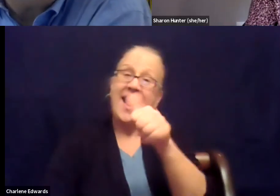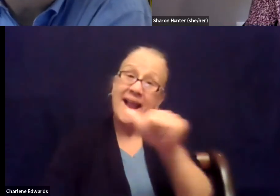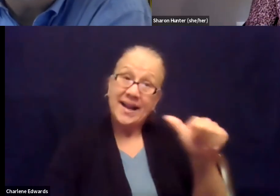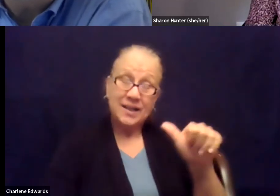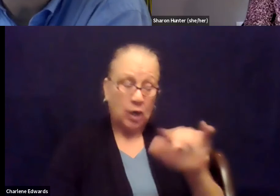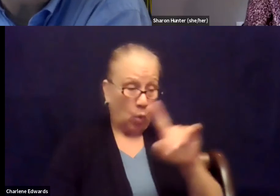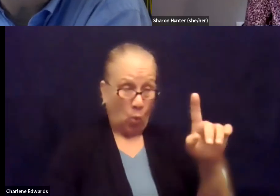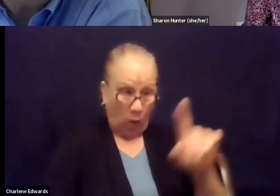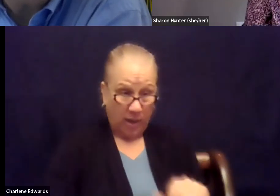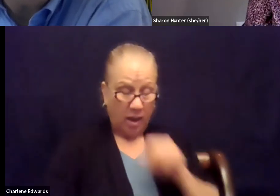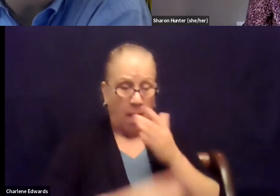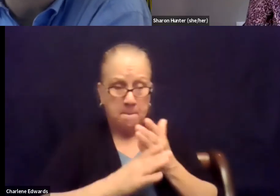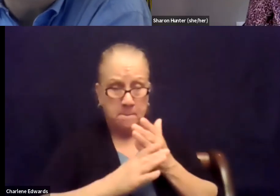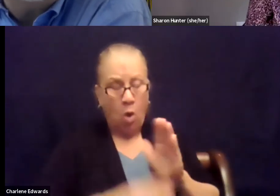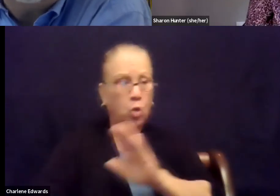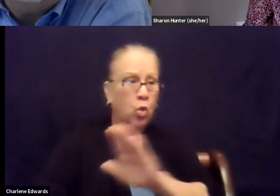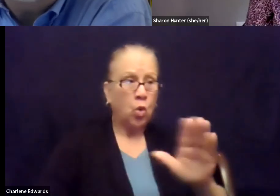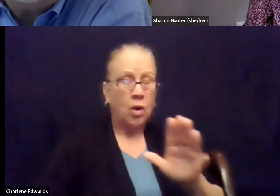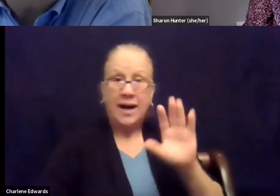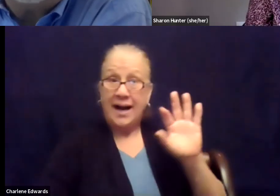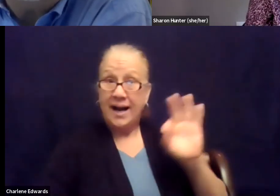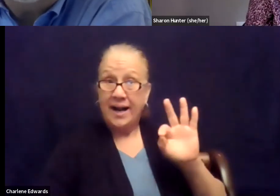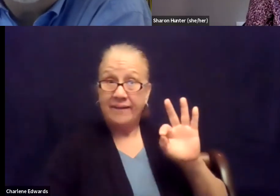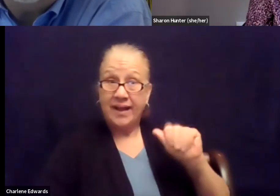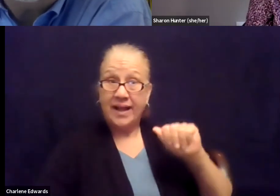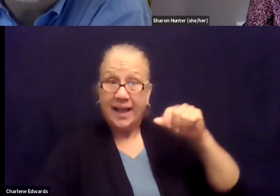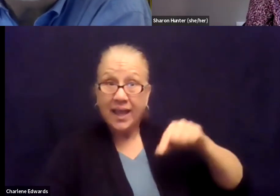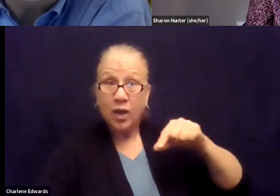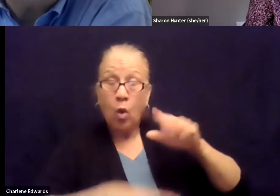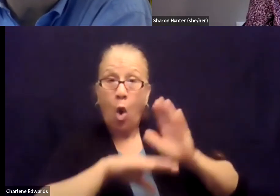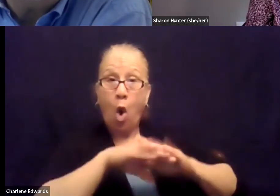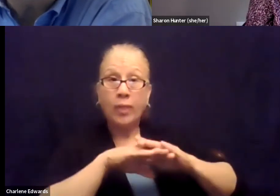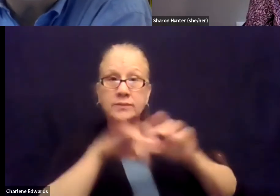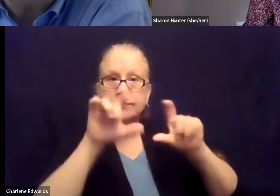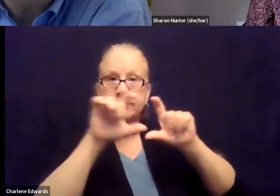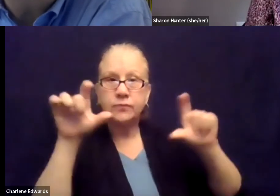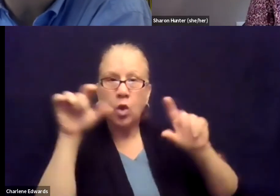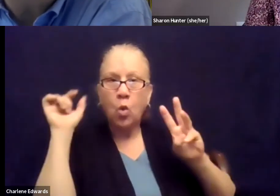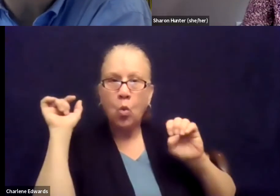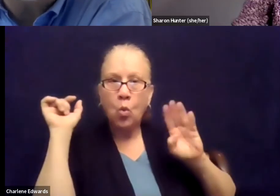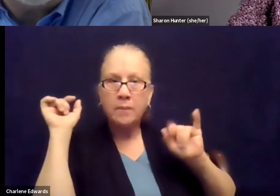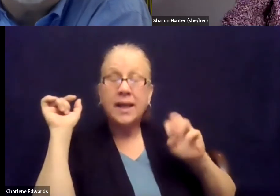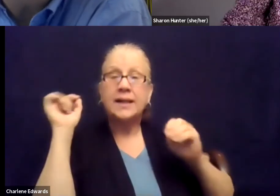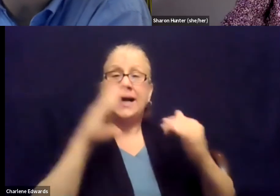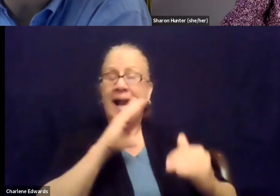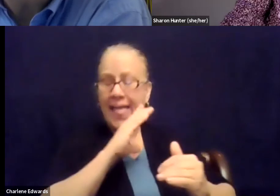of the FA Qs on the website, email or call me at theArts Council. We are in the office,